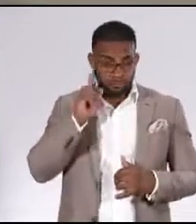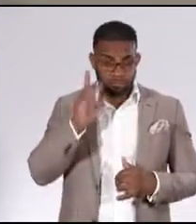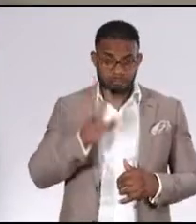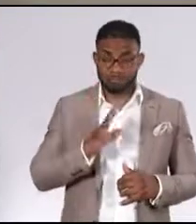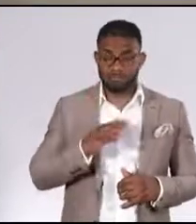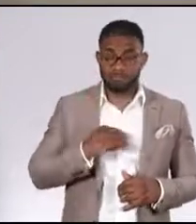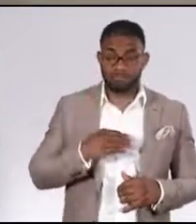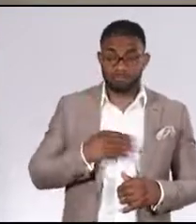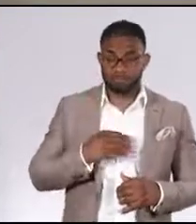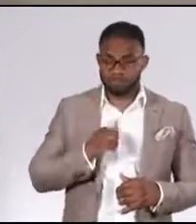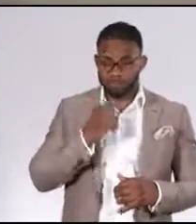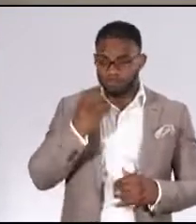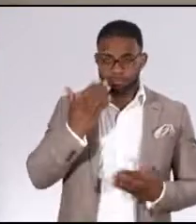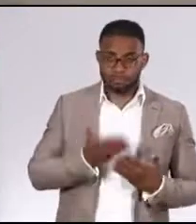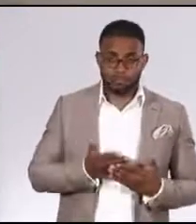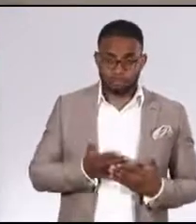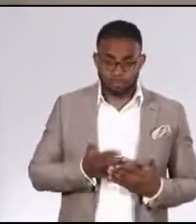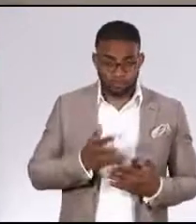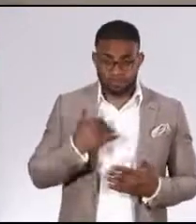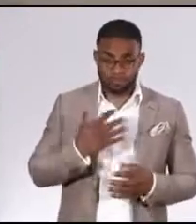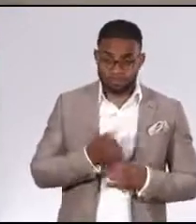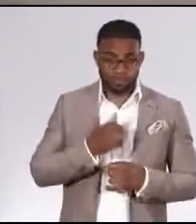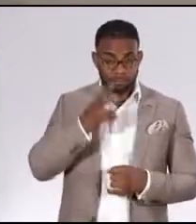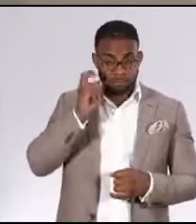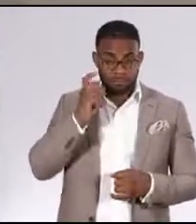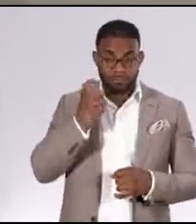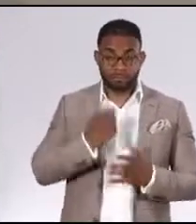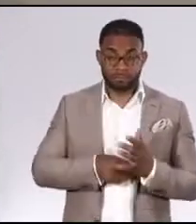I didn't get hearing aids, and the cost was never determined.